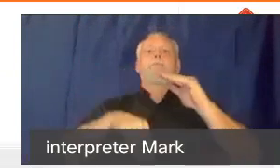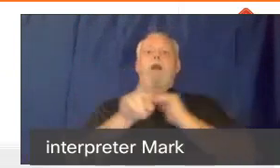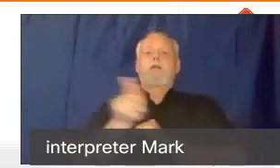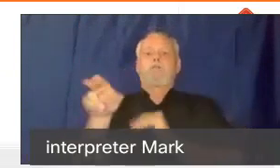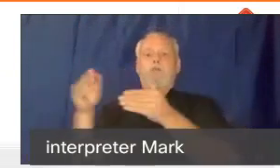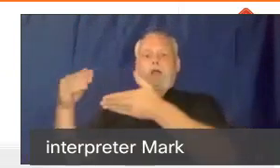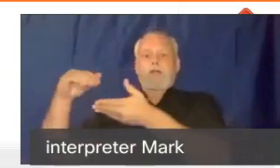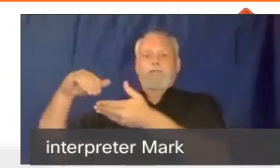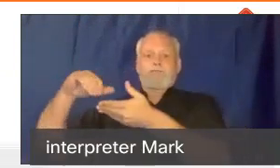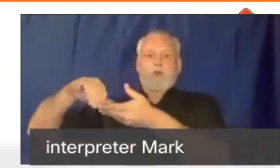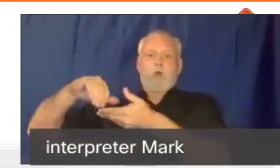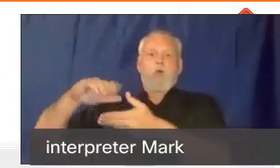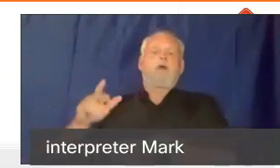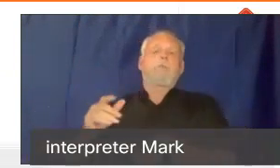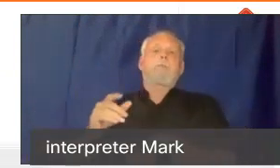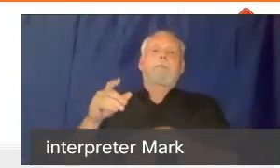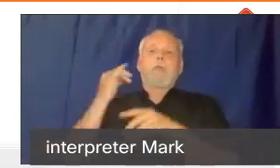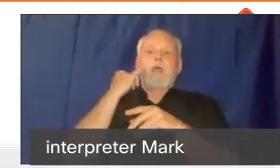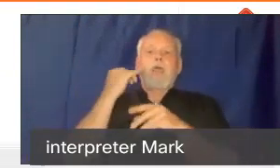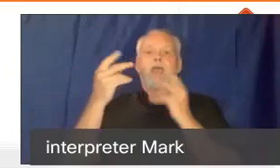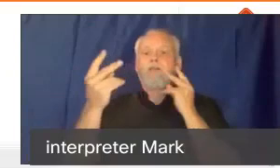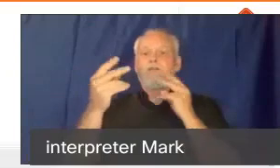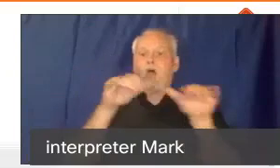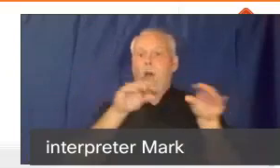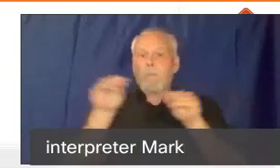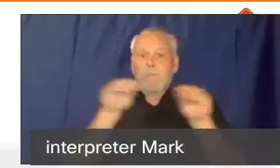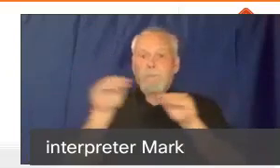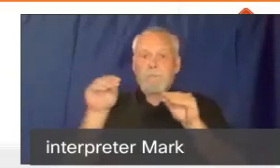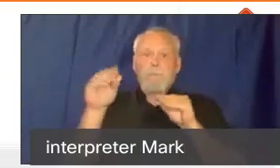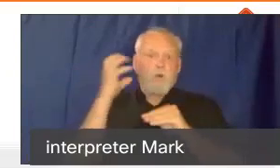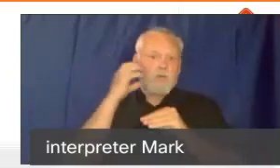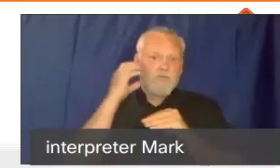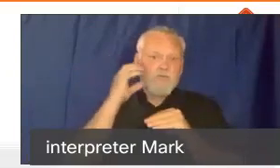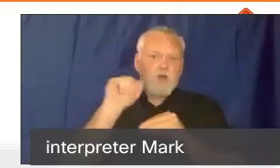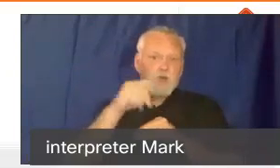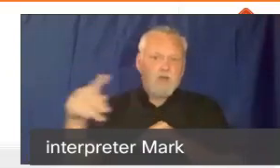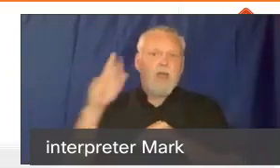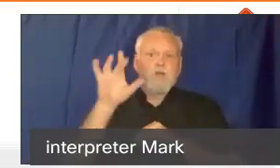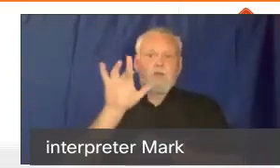If you're joining us by a browser or a mobile app, your controls are a little different so you will be clicking on the person icon.